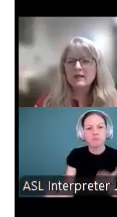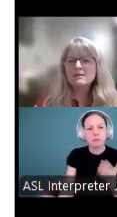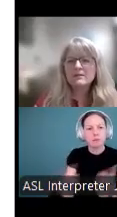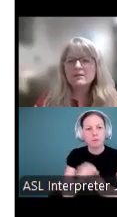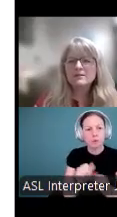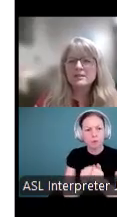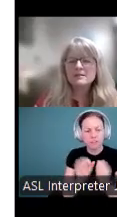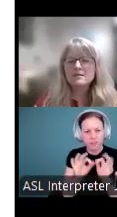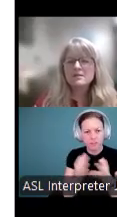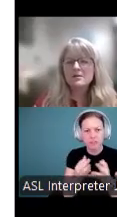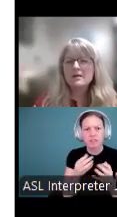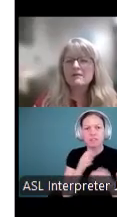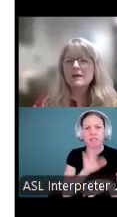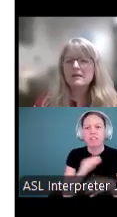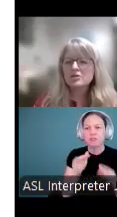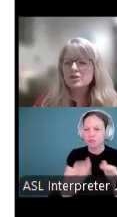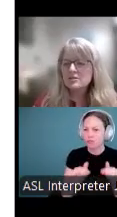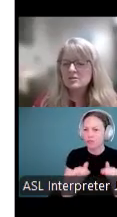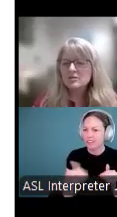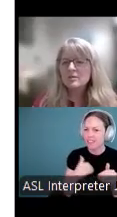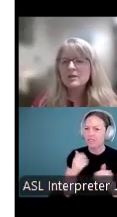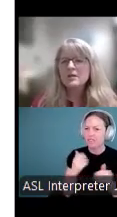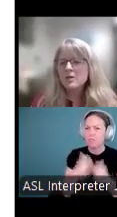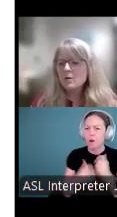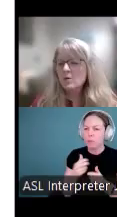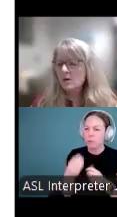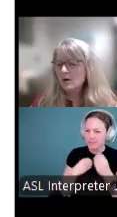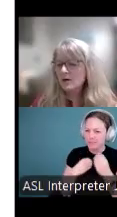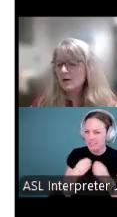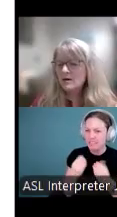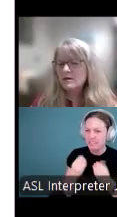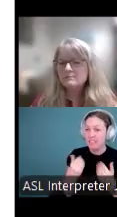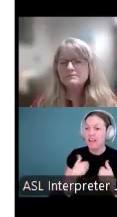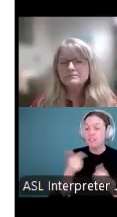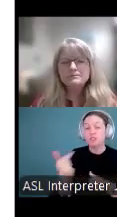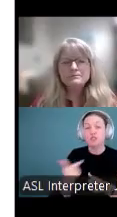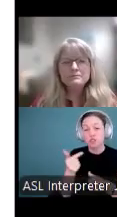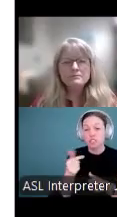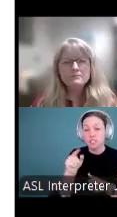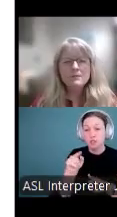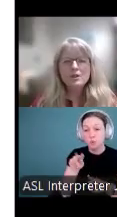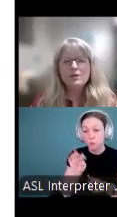feeding difficulties, and so they've had a G tube, or, you